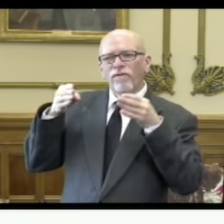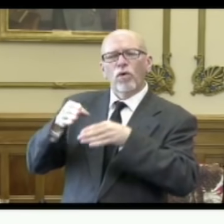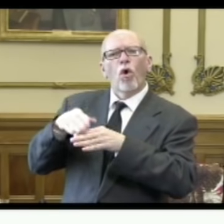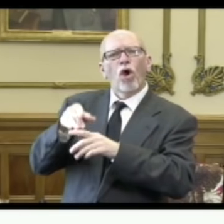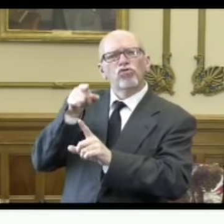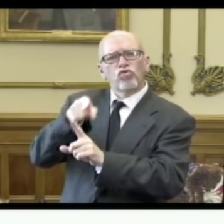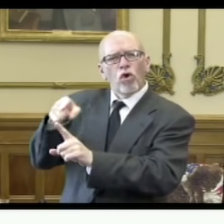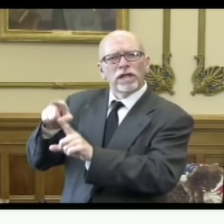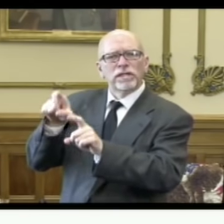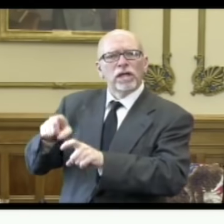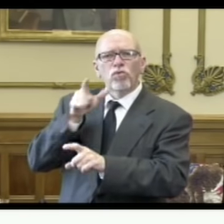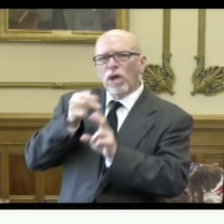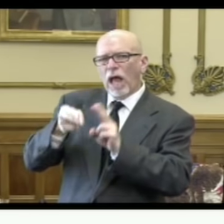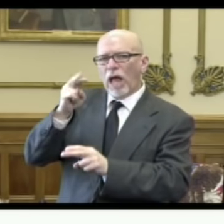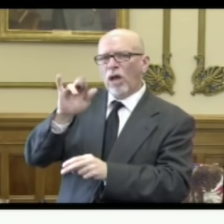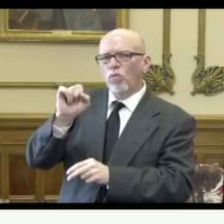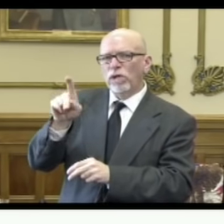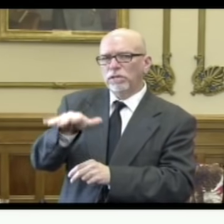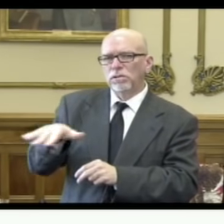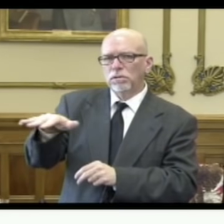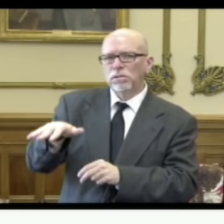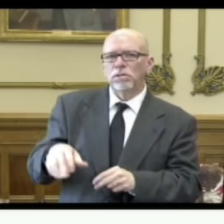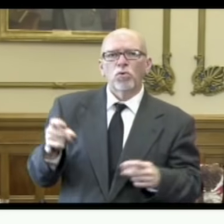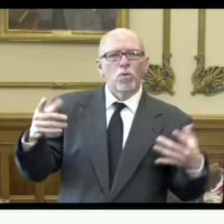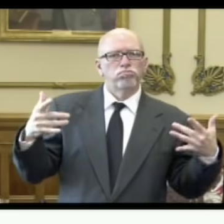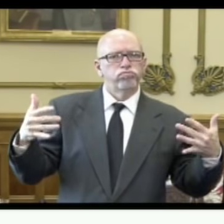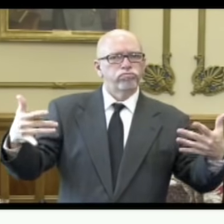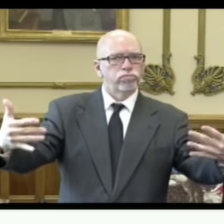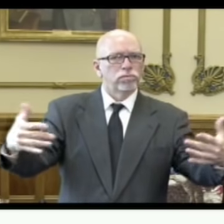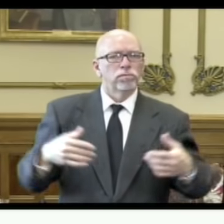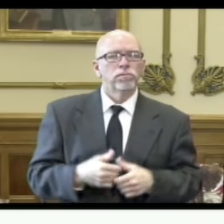TO EXPAND TESTING TO ALL SYMPTOMATIC USERS WHILE ALLOWING THE INDIANA STATE DEPARTMENT OF HEALTH TO FOCUS